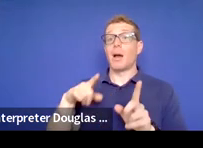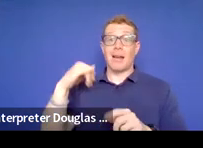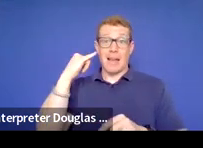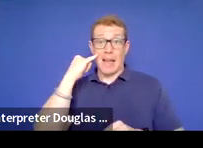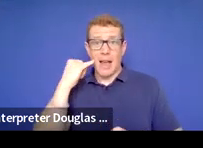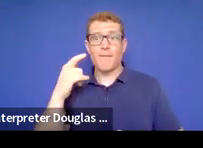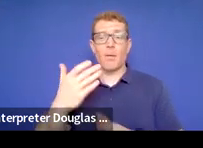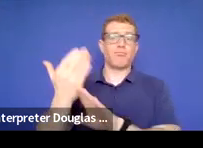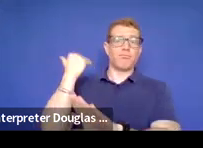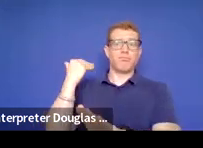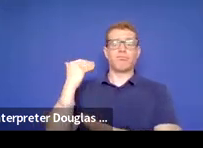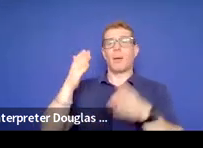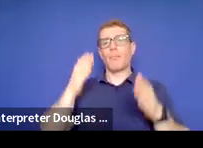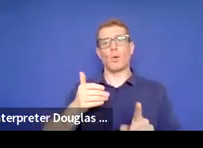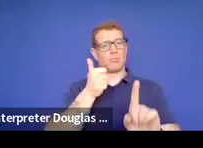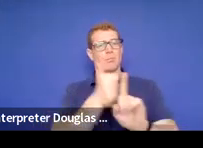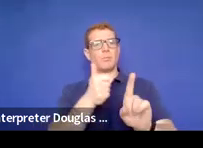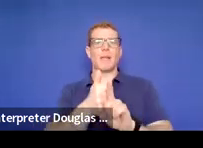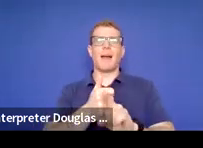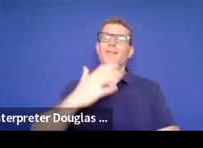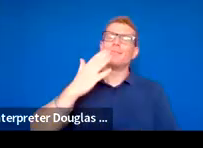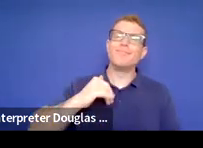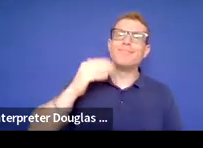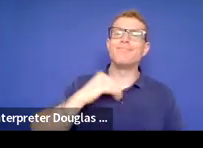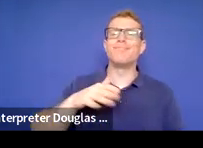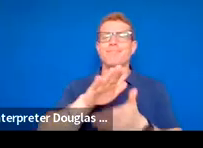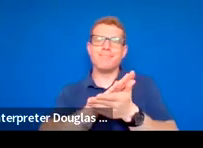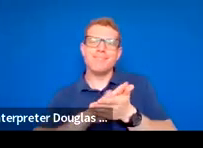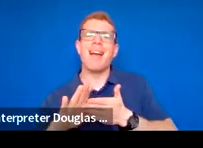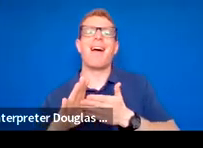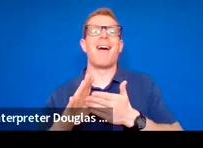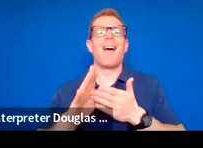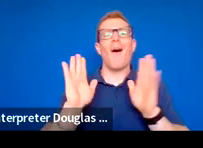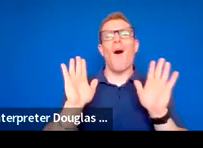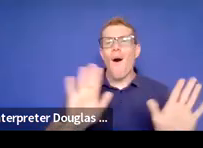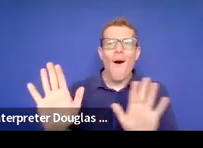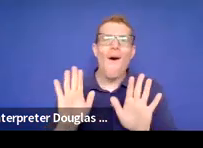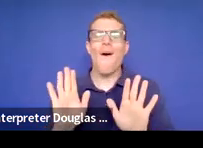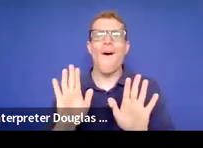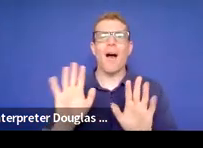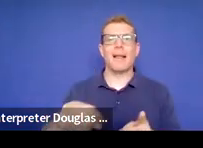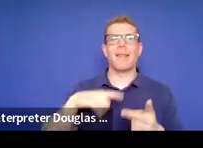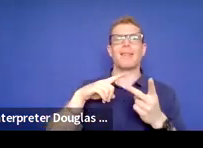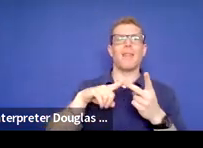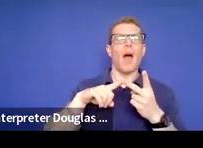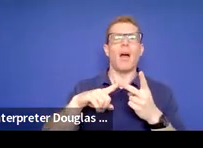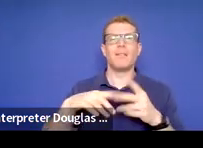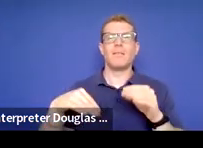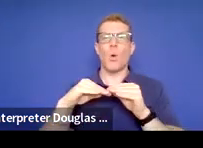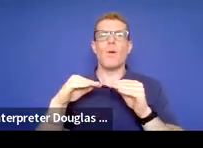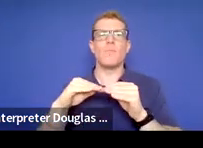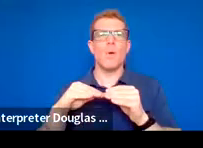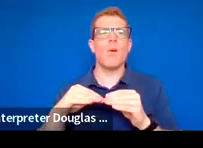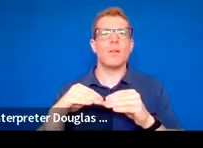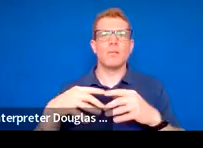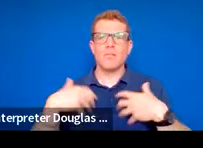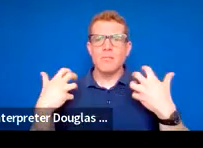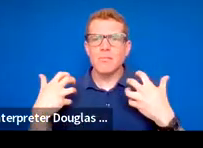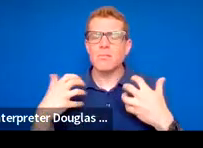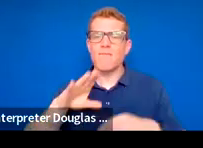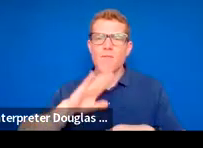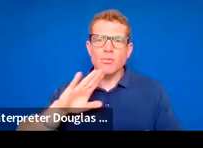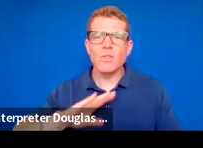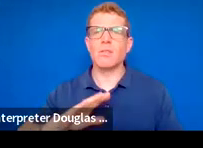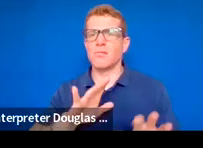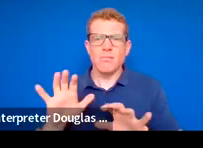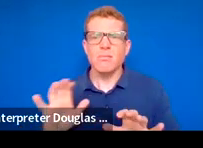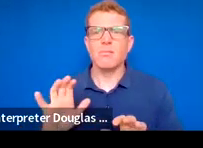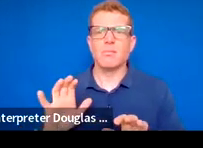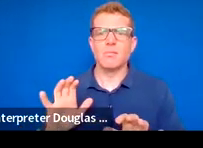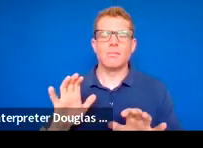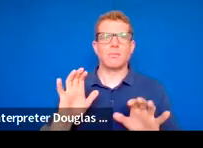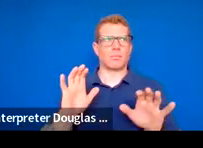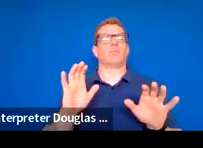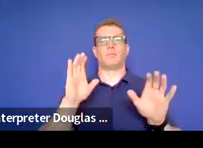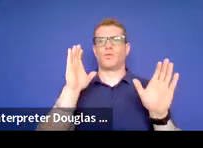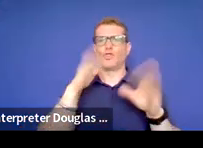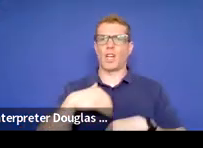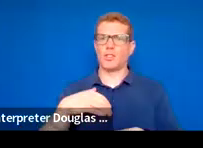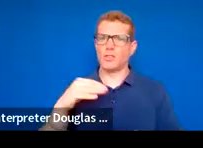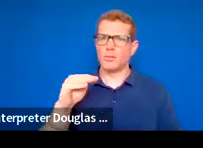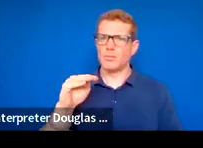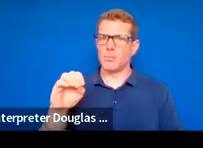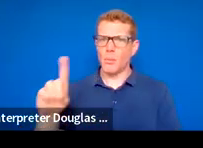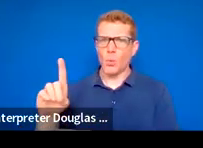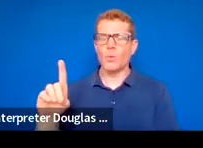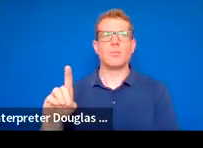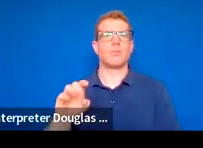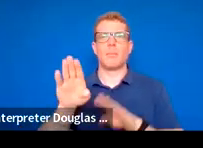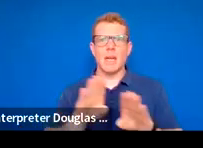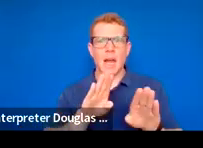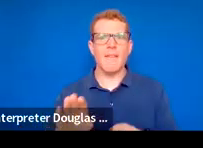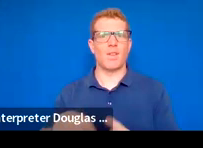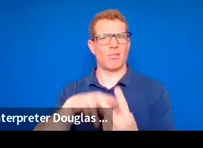Suddenly they become nice you're like there's something going on there. he's always been so aggravated with life, and suddenly he's not engaged changes in mood and behavior or a real sign and a warning